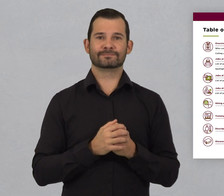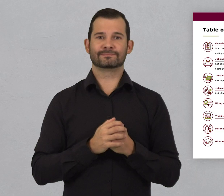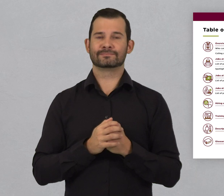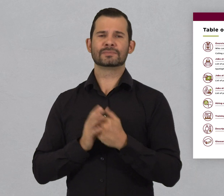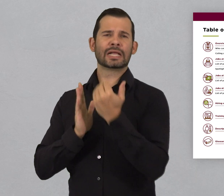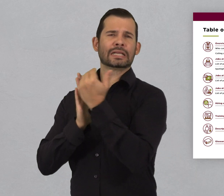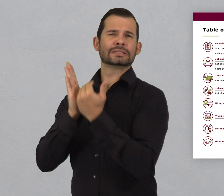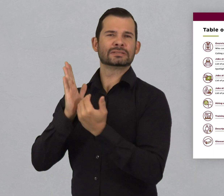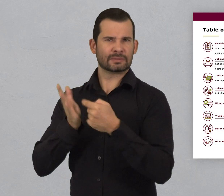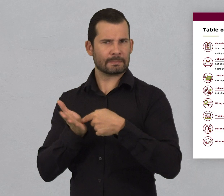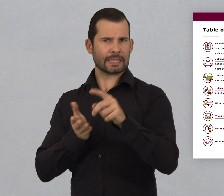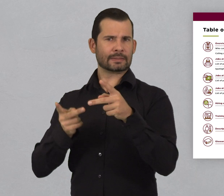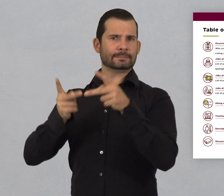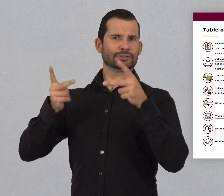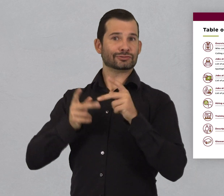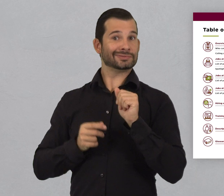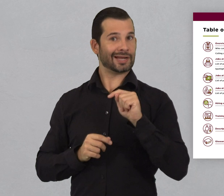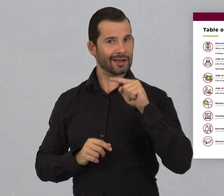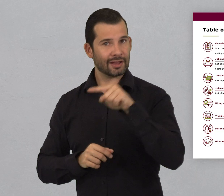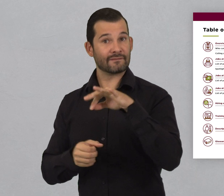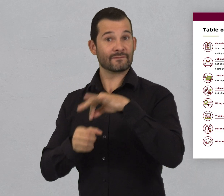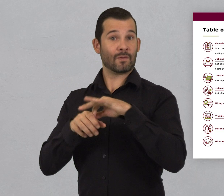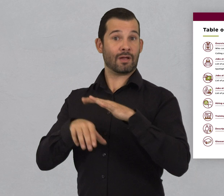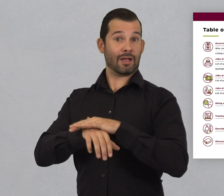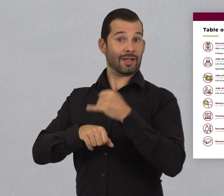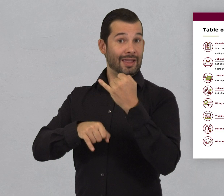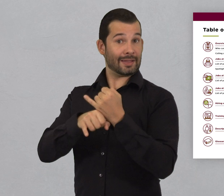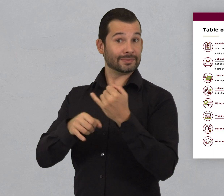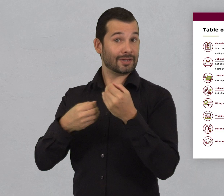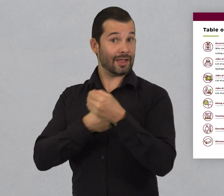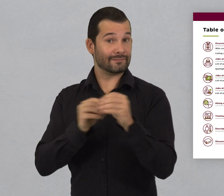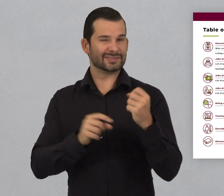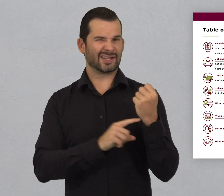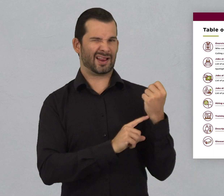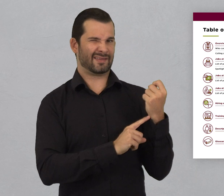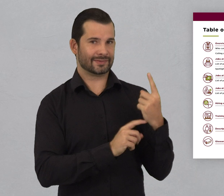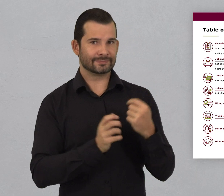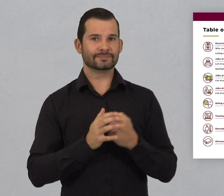List of paid positions at Vote on Campus offices 11